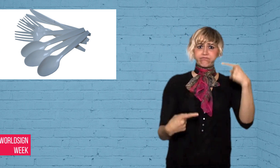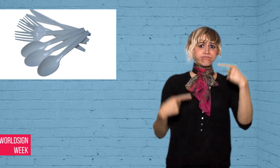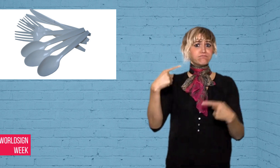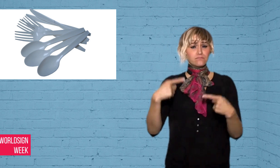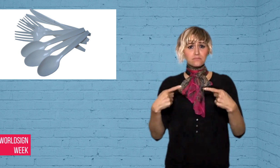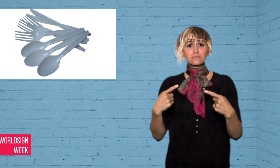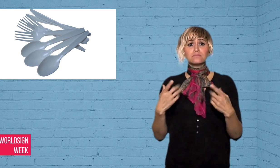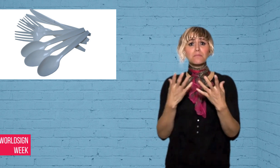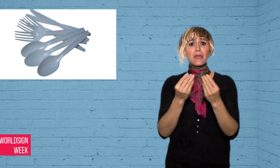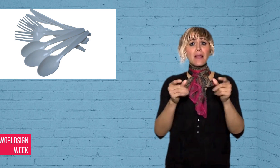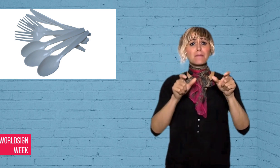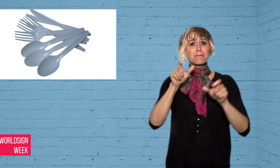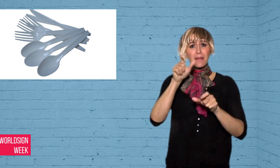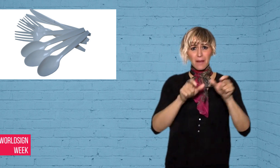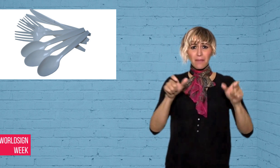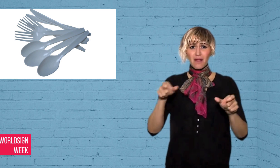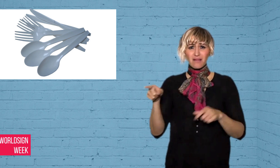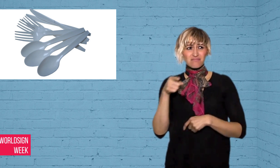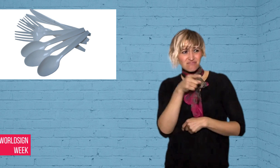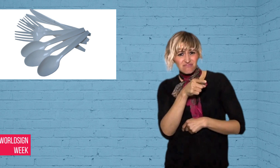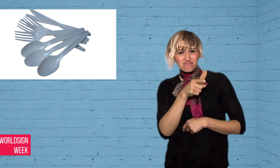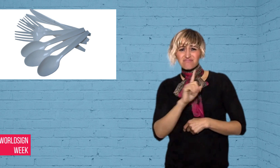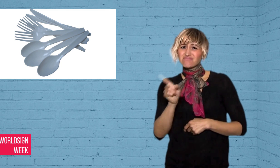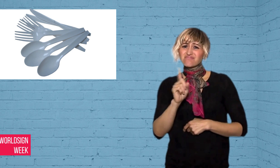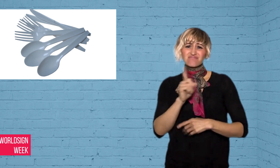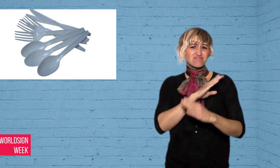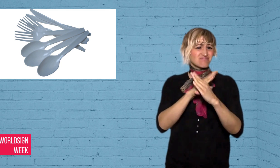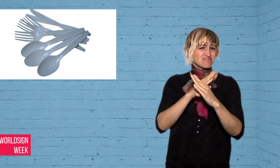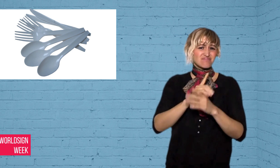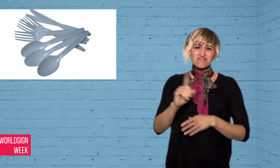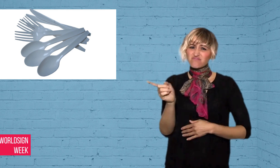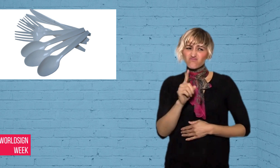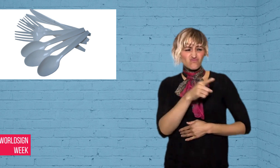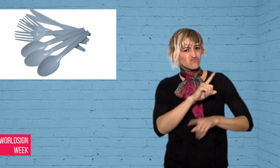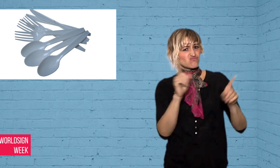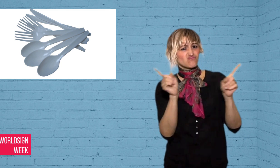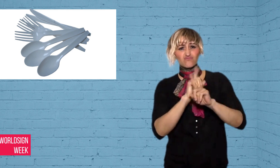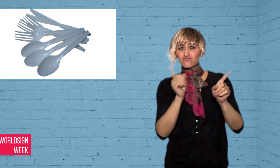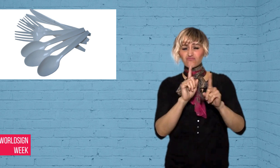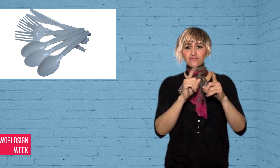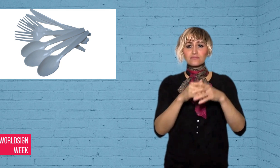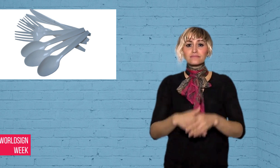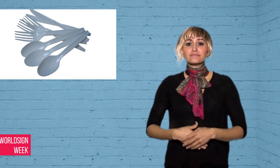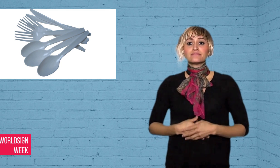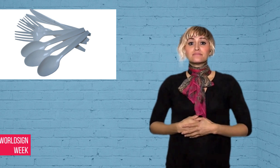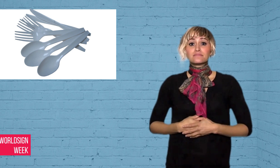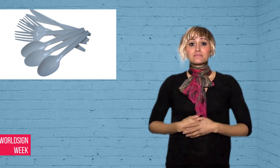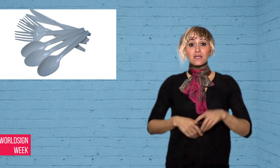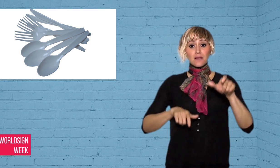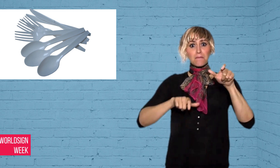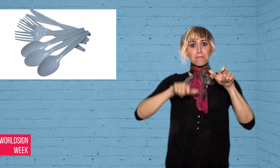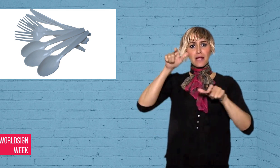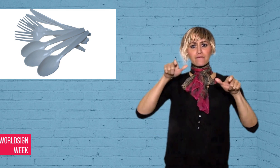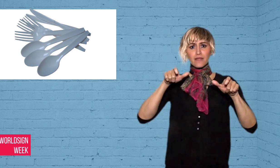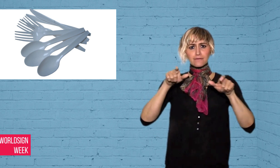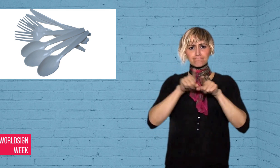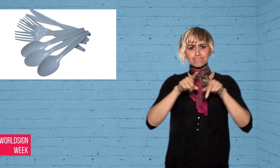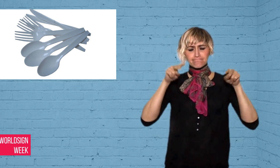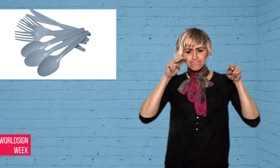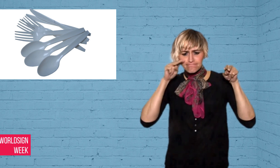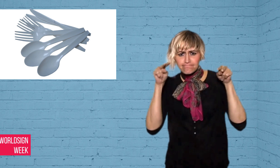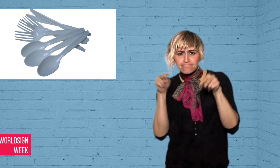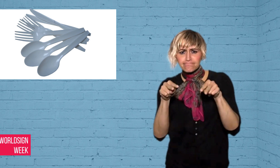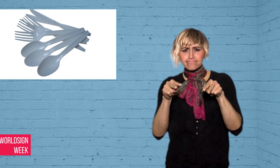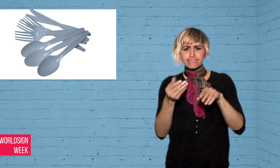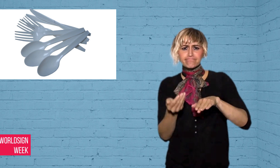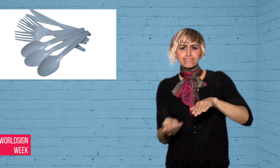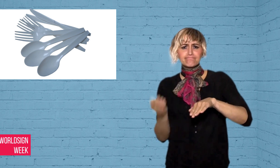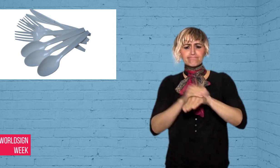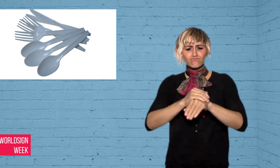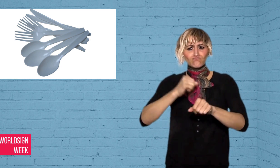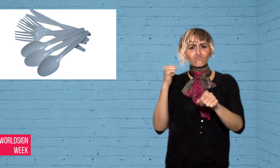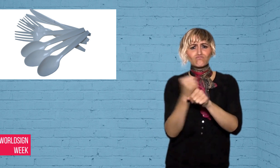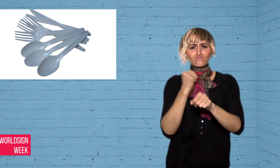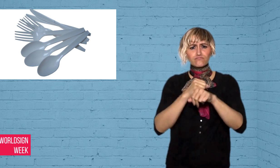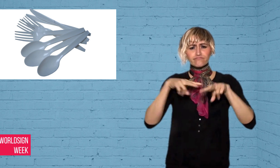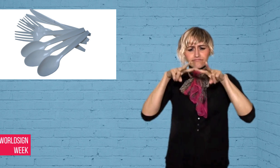was more controversial and people disagreed with it.